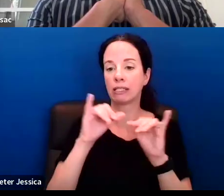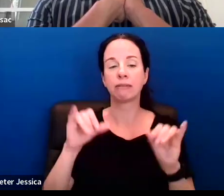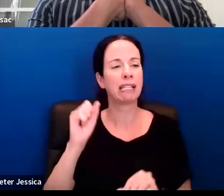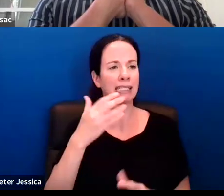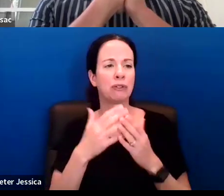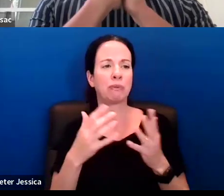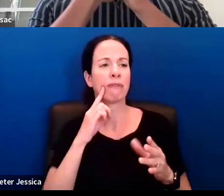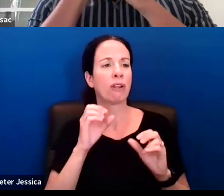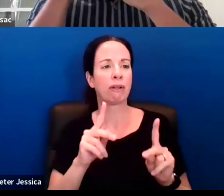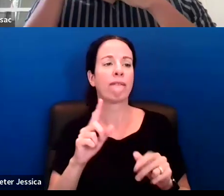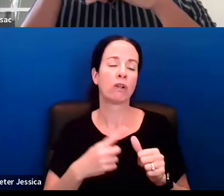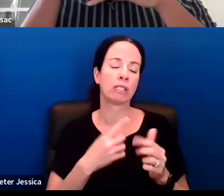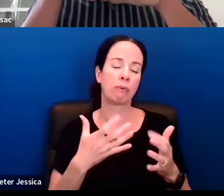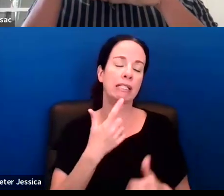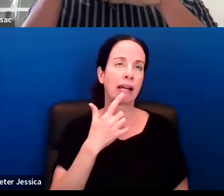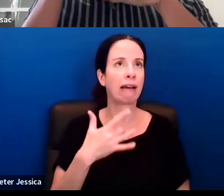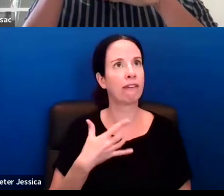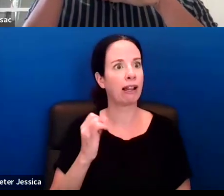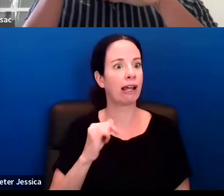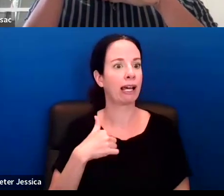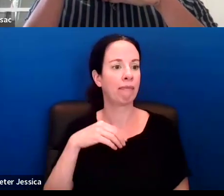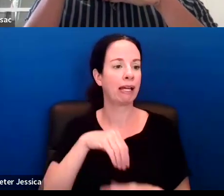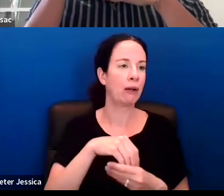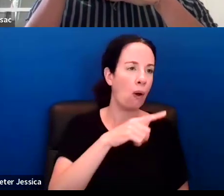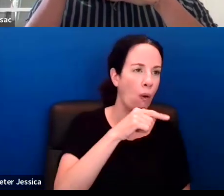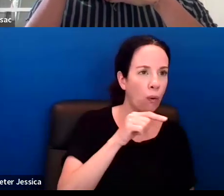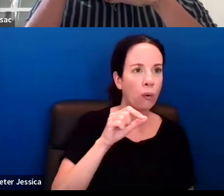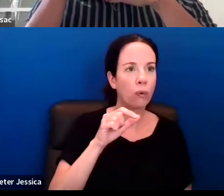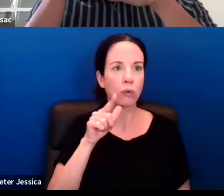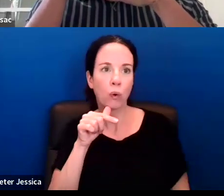First of all, I just have to say, I feel like I'm on a who's who of who should be in this space. I'm